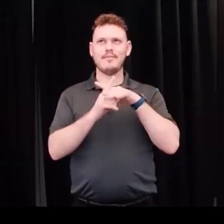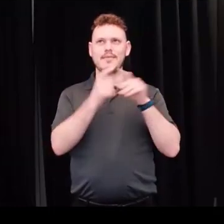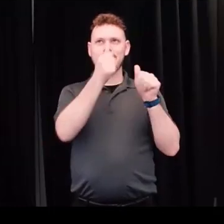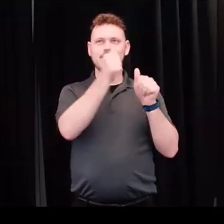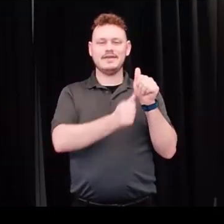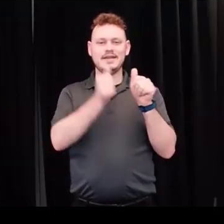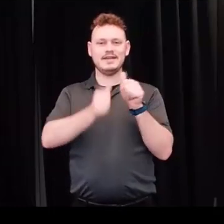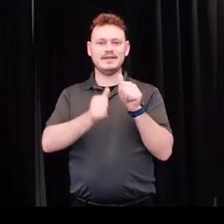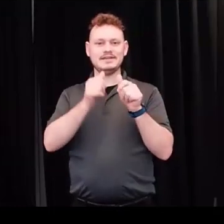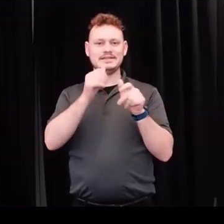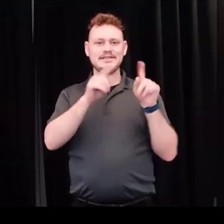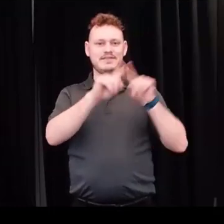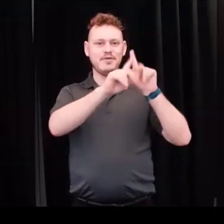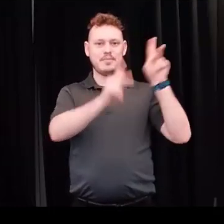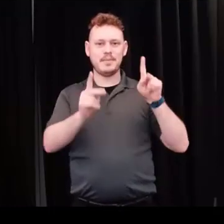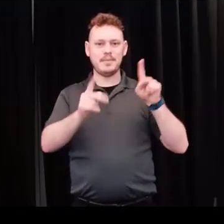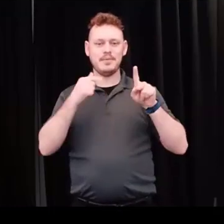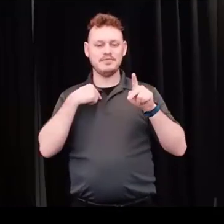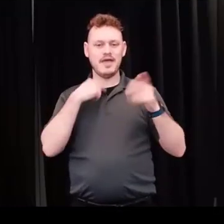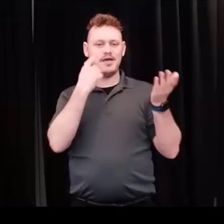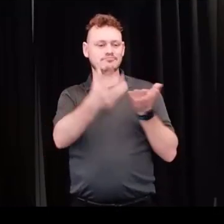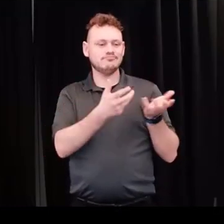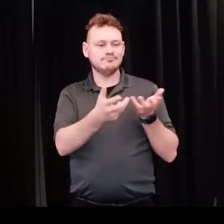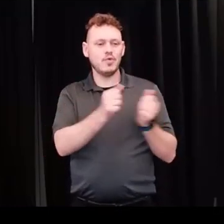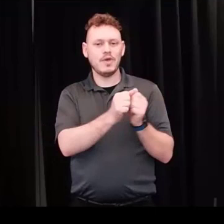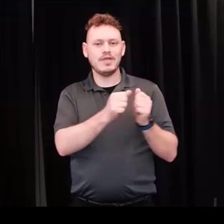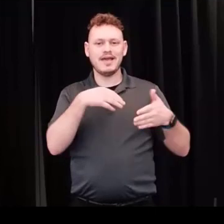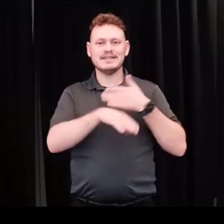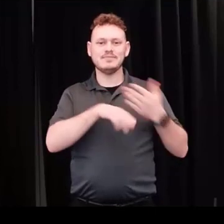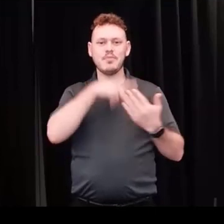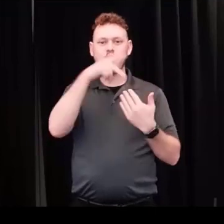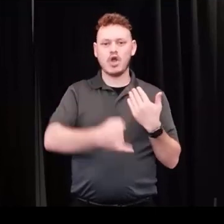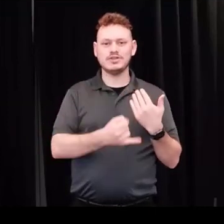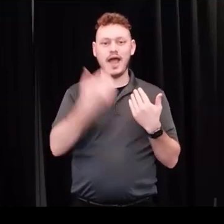the voices of accessibility project of things that I know that my institution